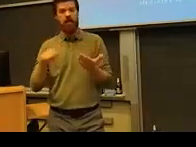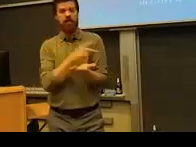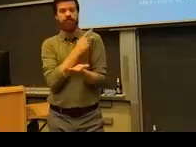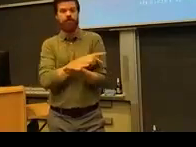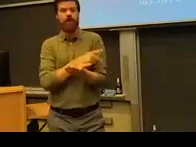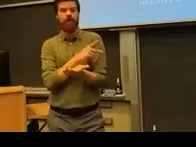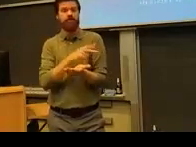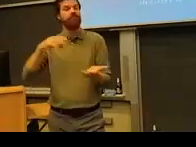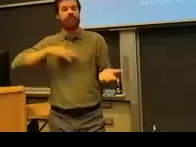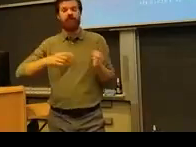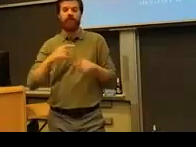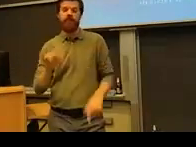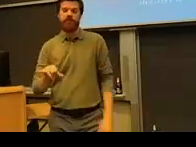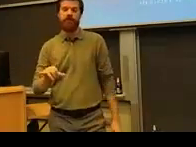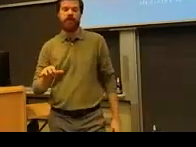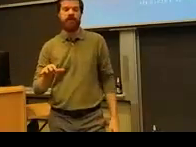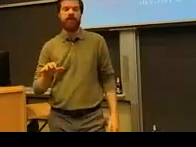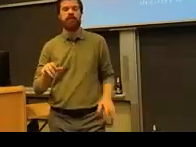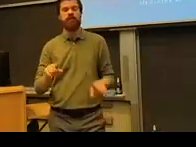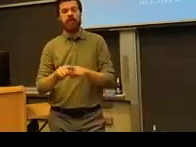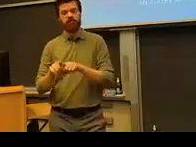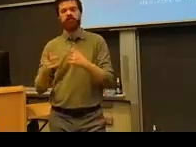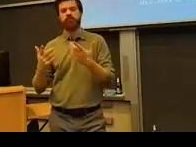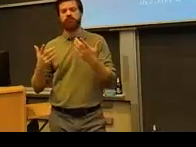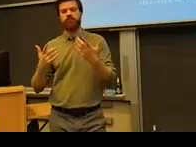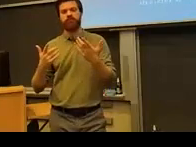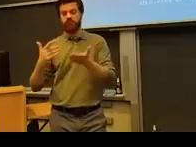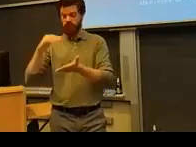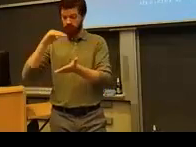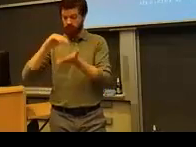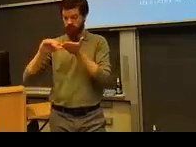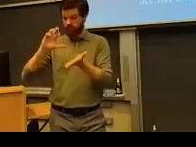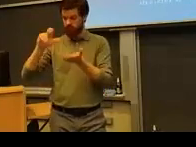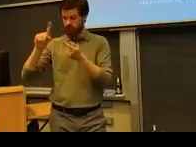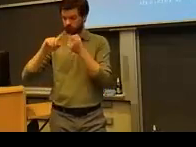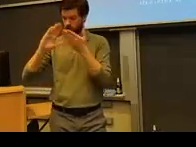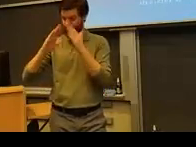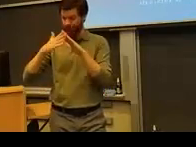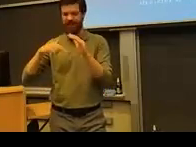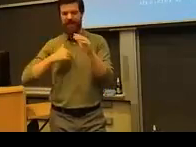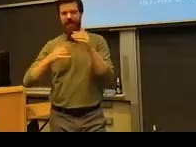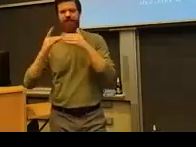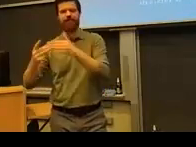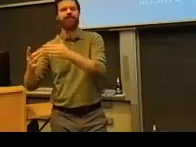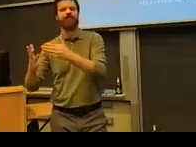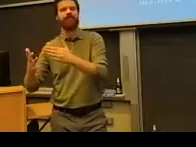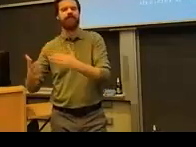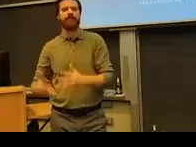benefit from as they um are discharged back into the community after their hospitalization and then